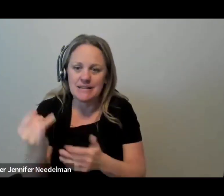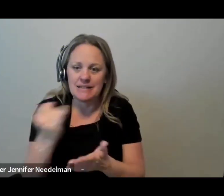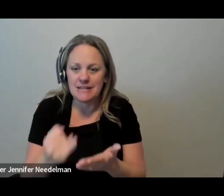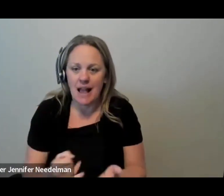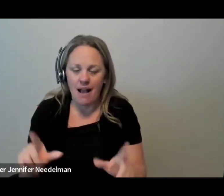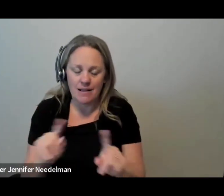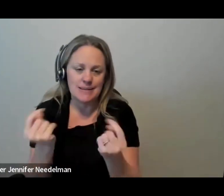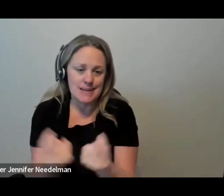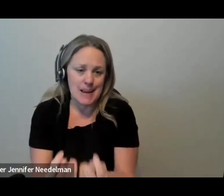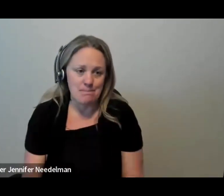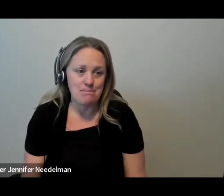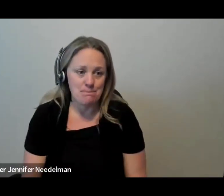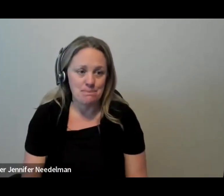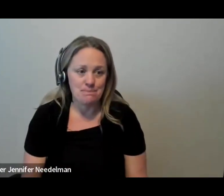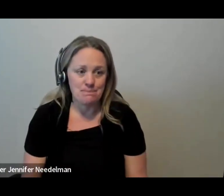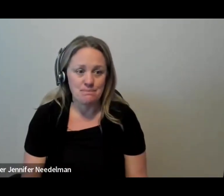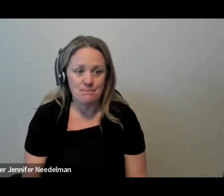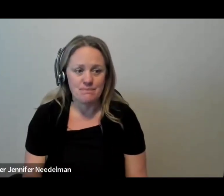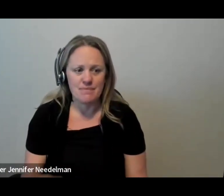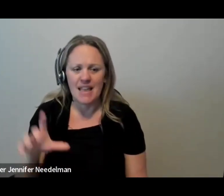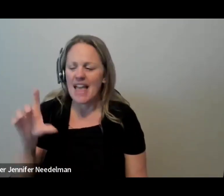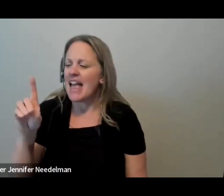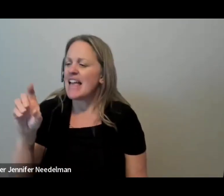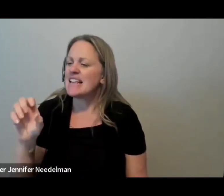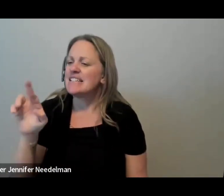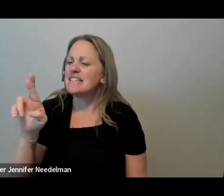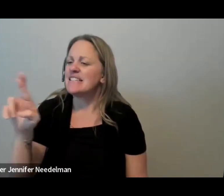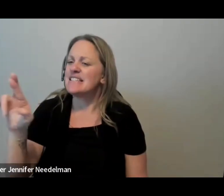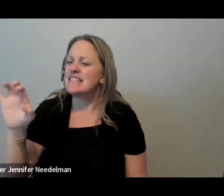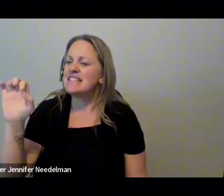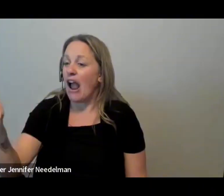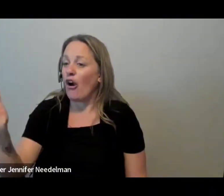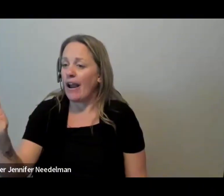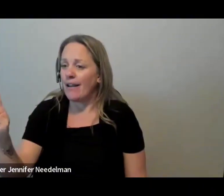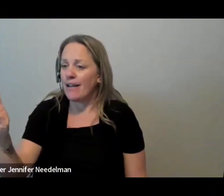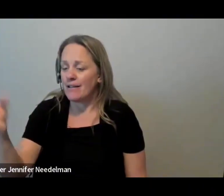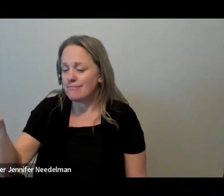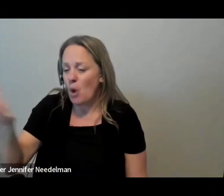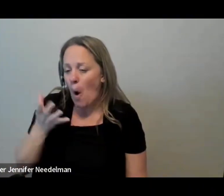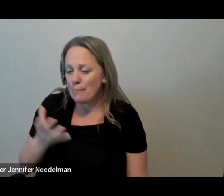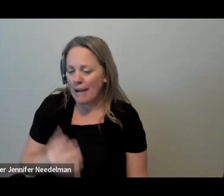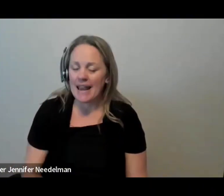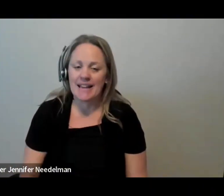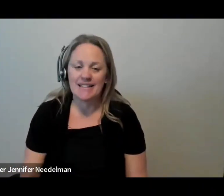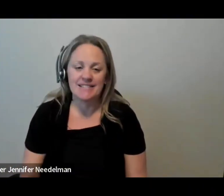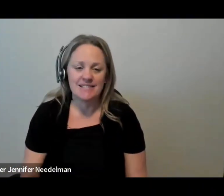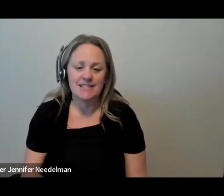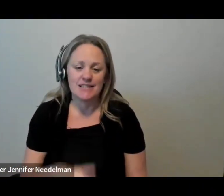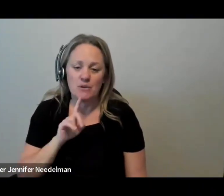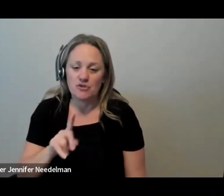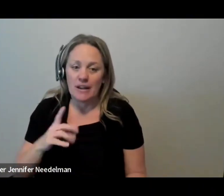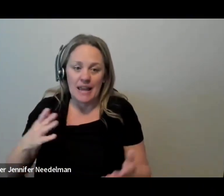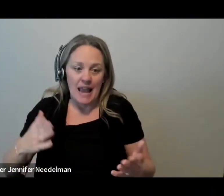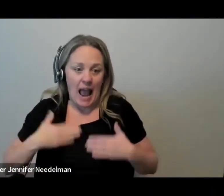And Derek, Derek was how I heard about it. So really happy to have been in the chat room